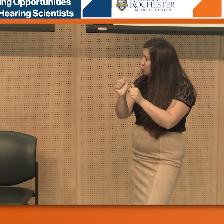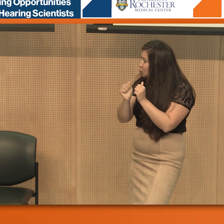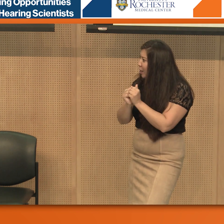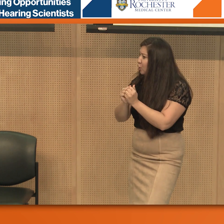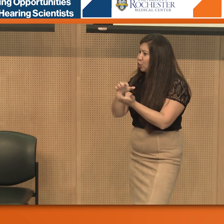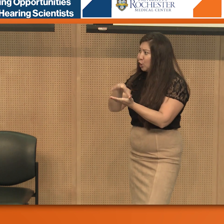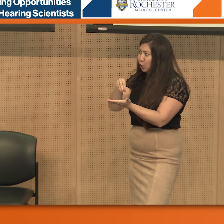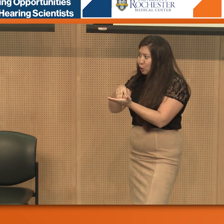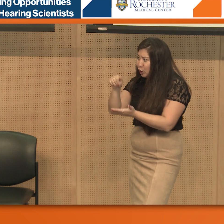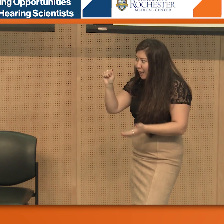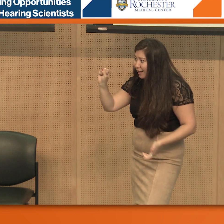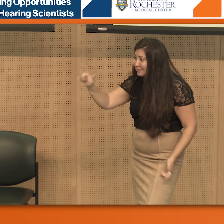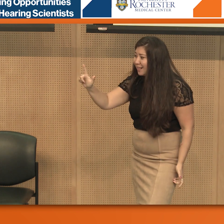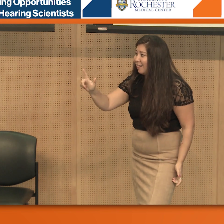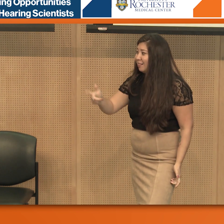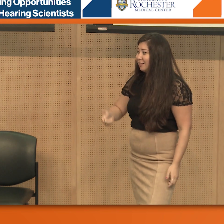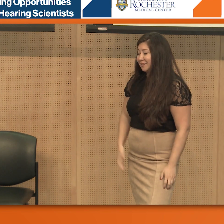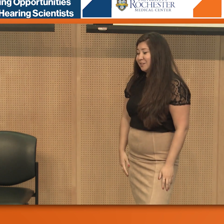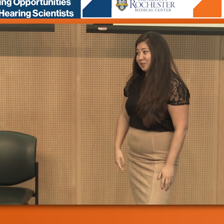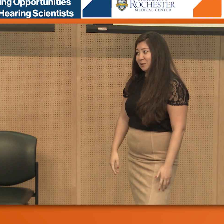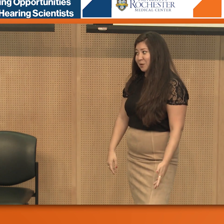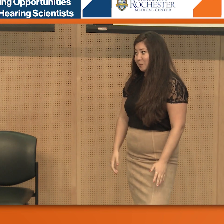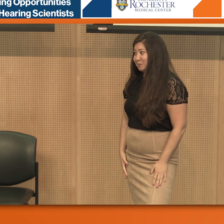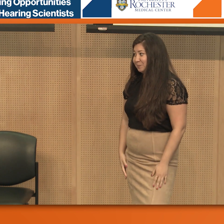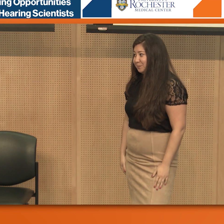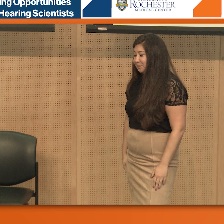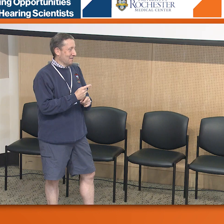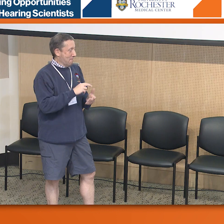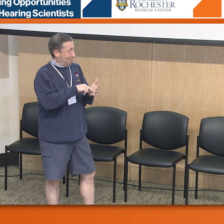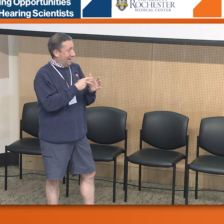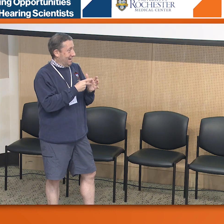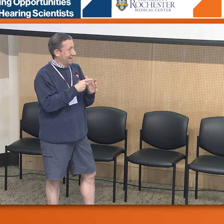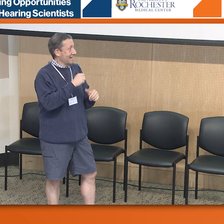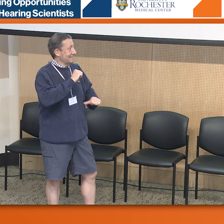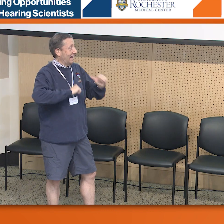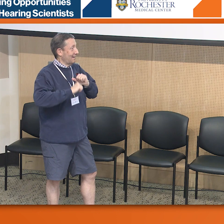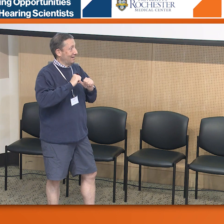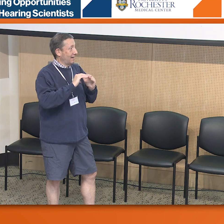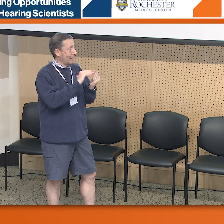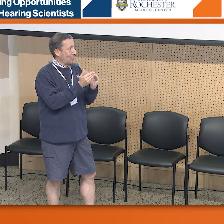We're seeing more and more collaboration between Deaf and hearing scientists. So, it's happening.